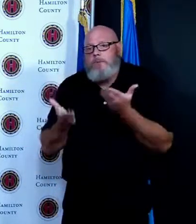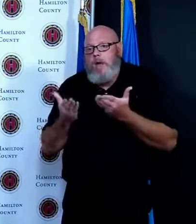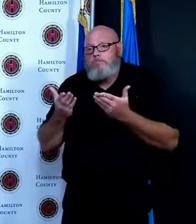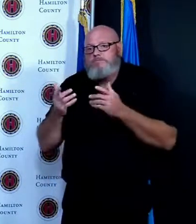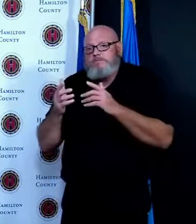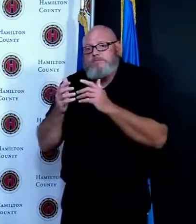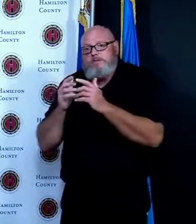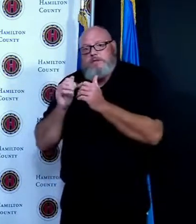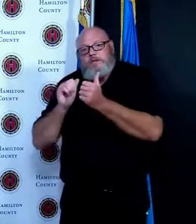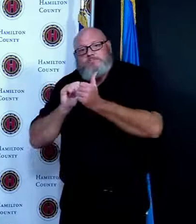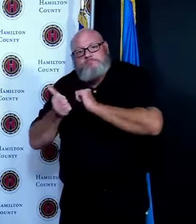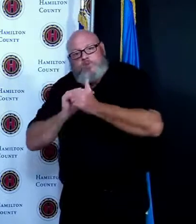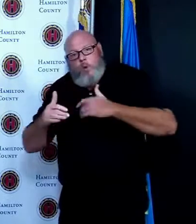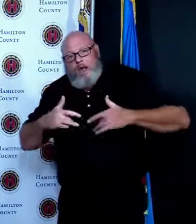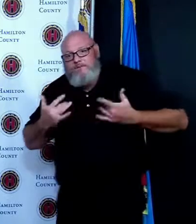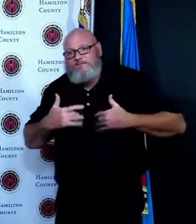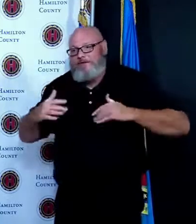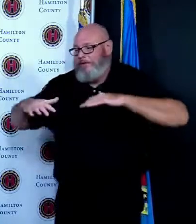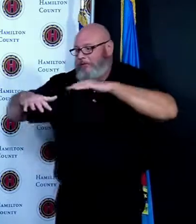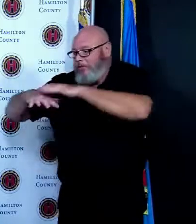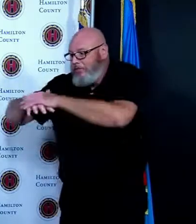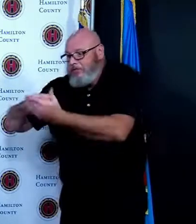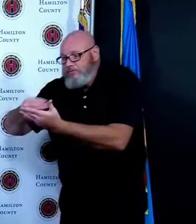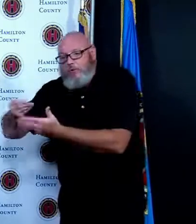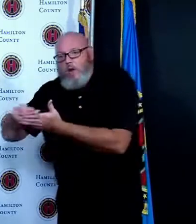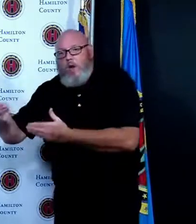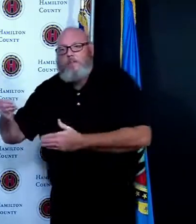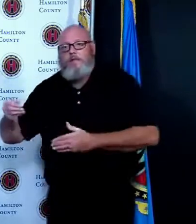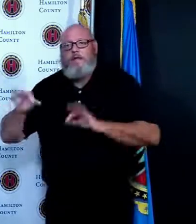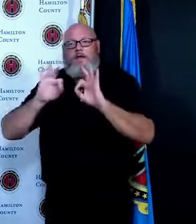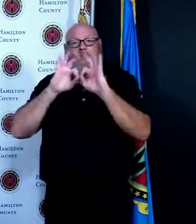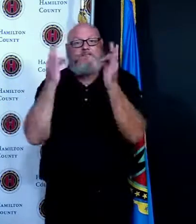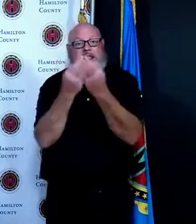they're all over in our community there's not one source that's leading to this increase